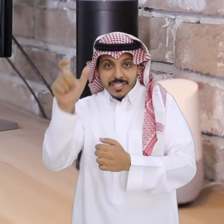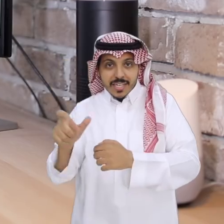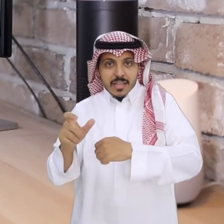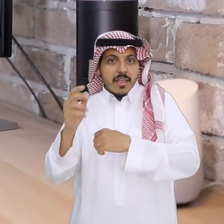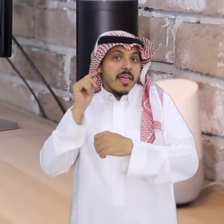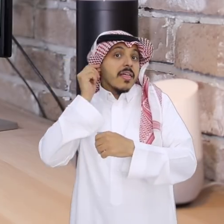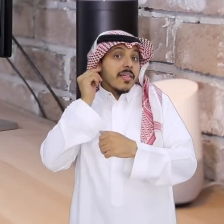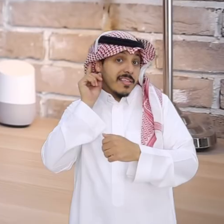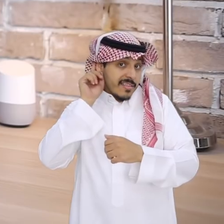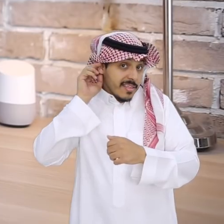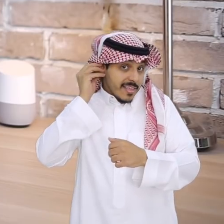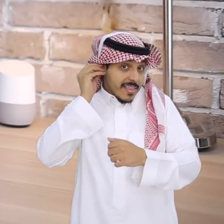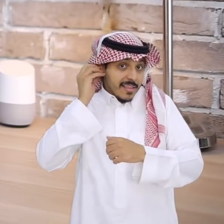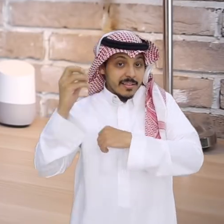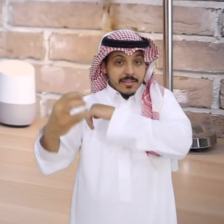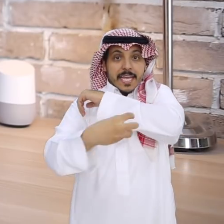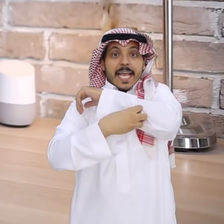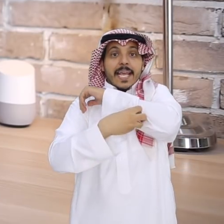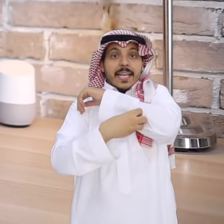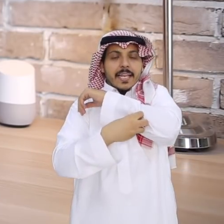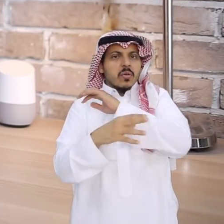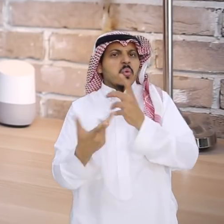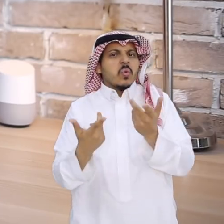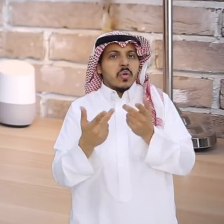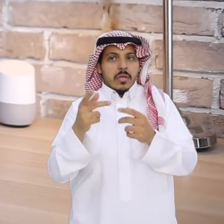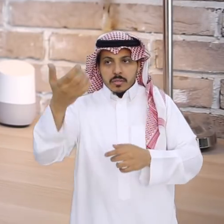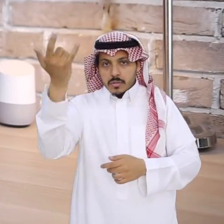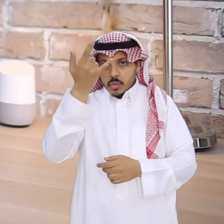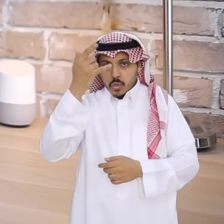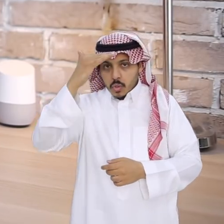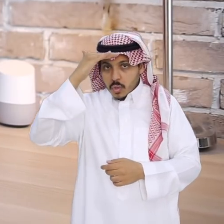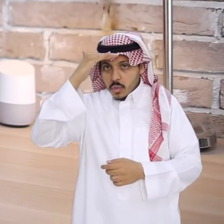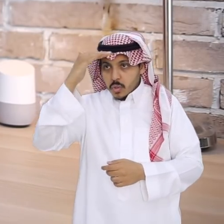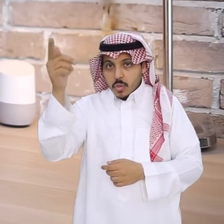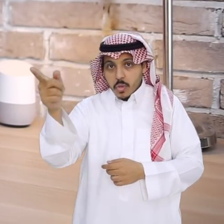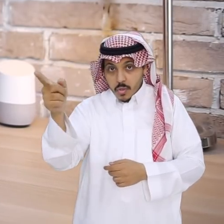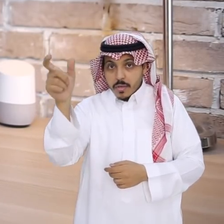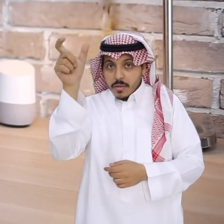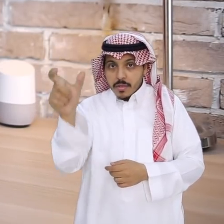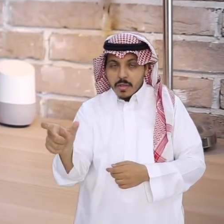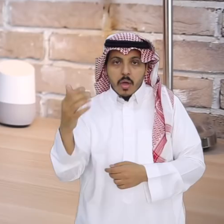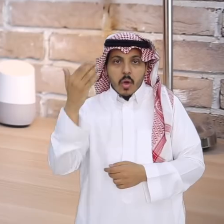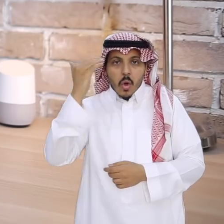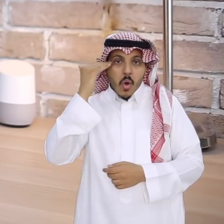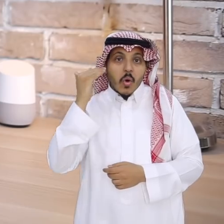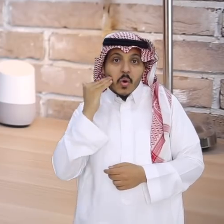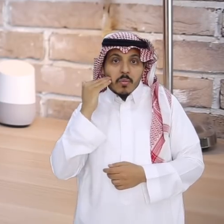This person is a woman tbh. She is a soldier who had a car accident.